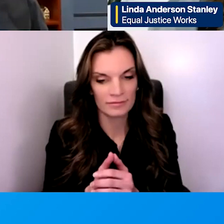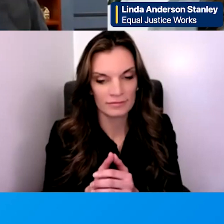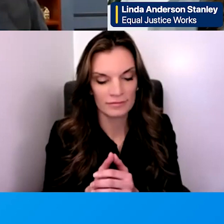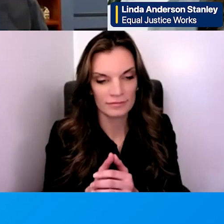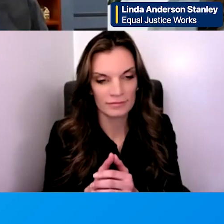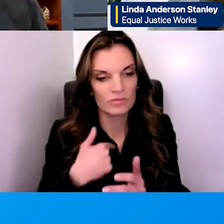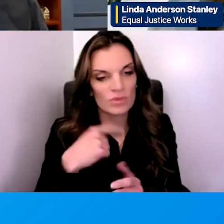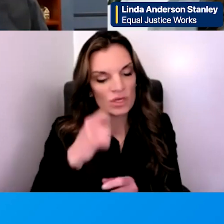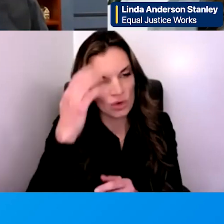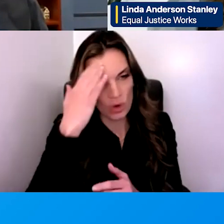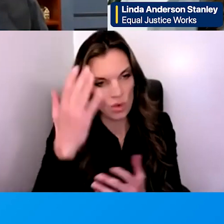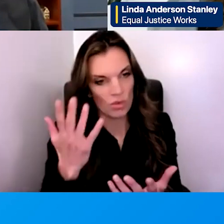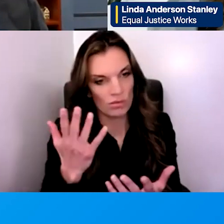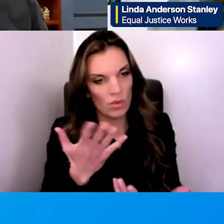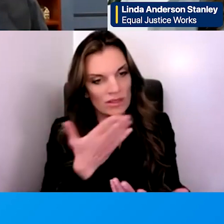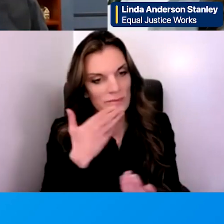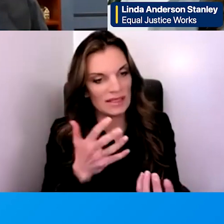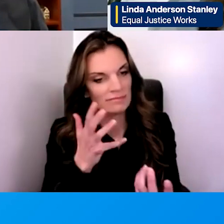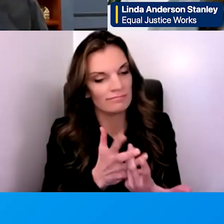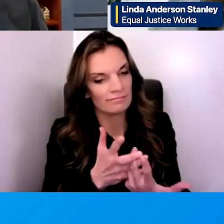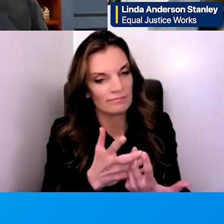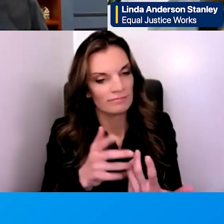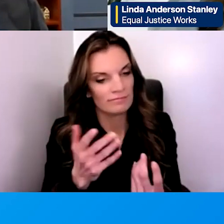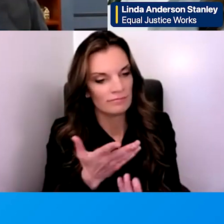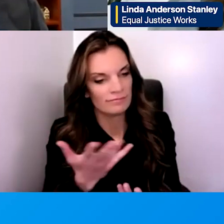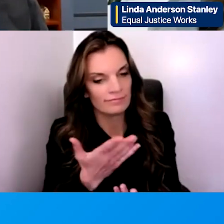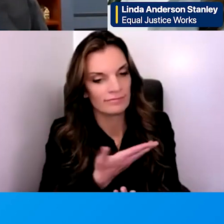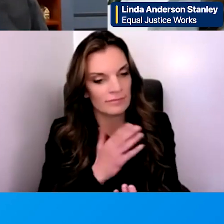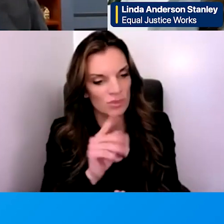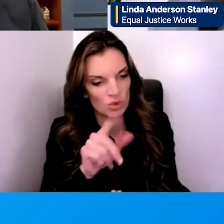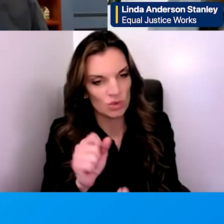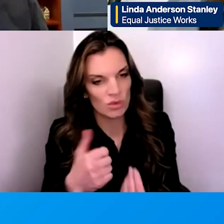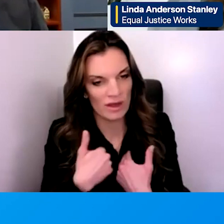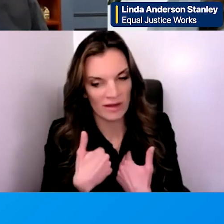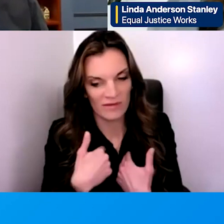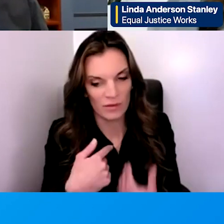right size of the tools that we have. You know, that we are not as